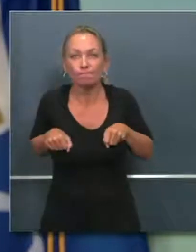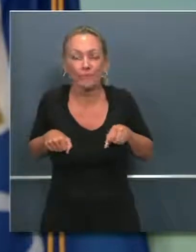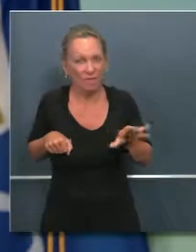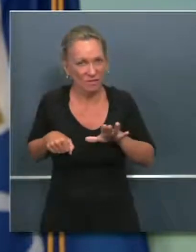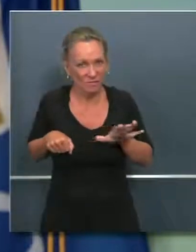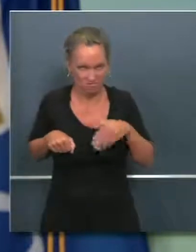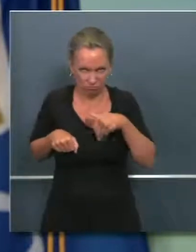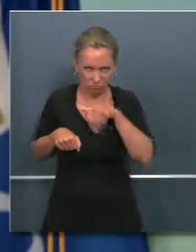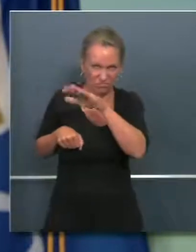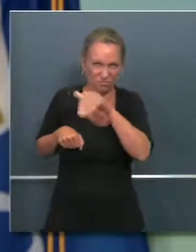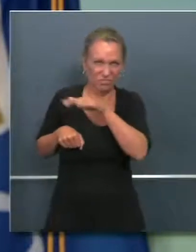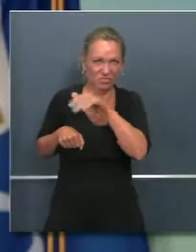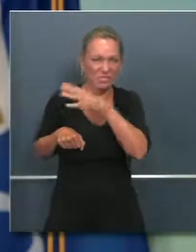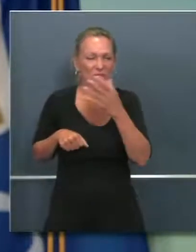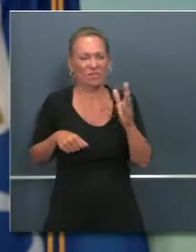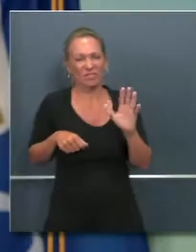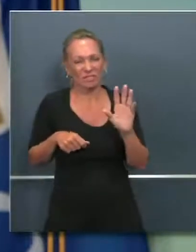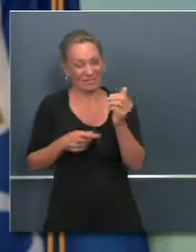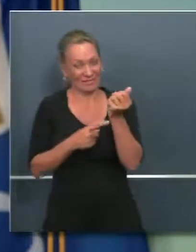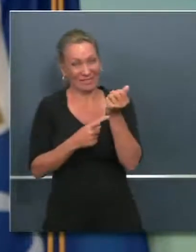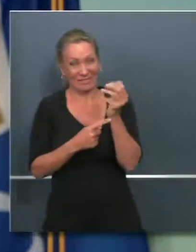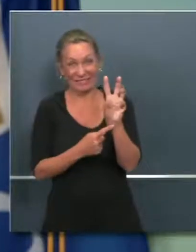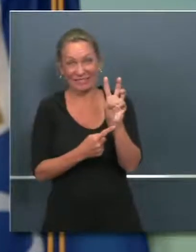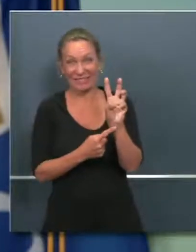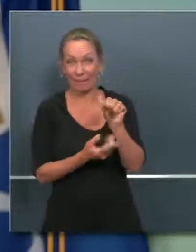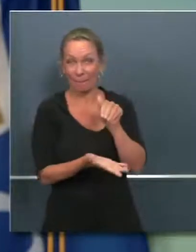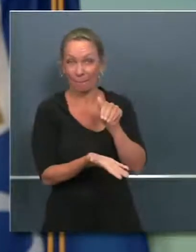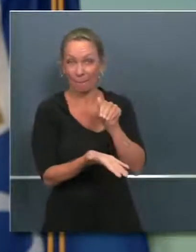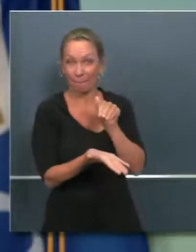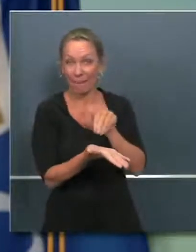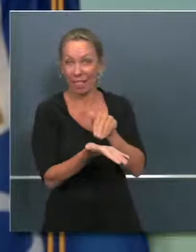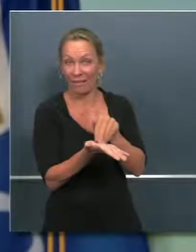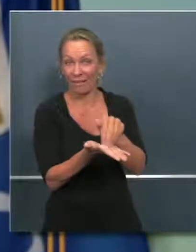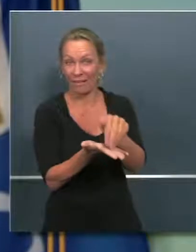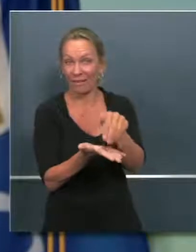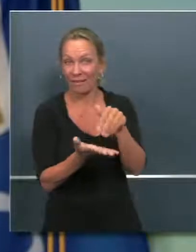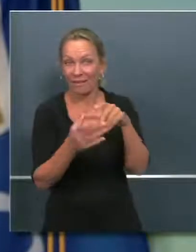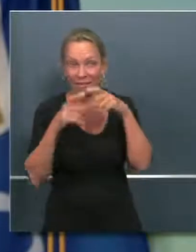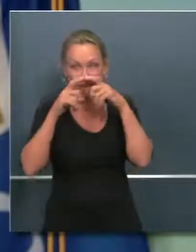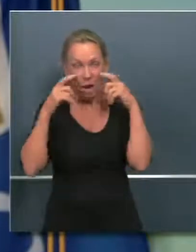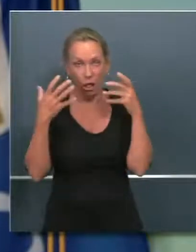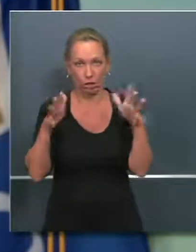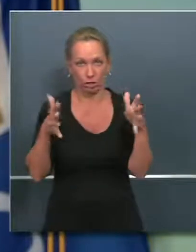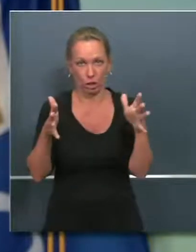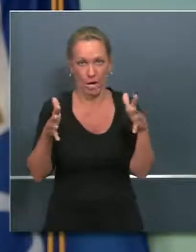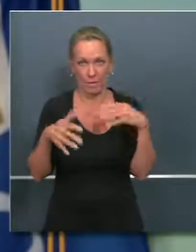within sectors as we reopen our economy part of reopening the economy safely is having face